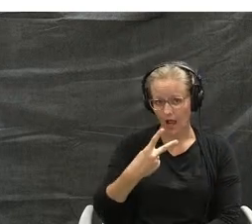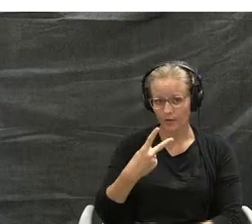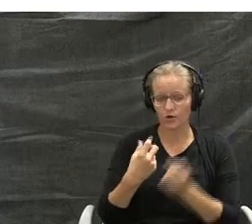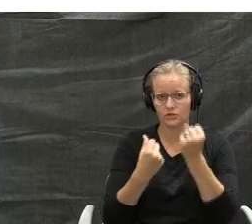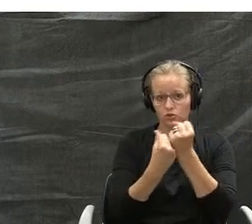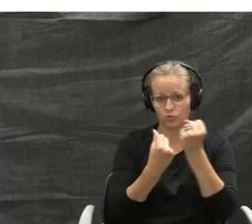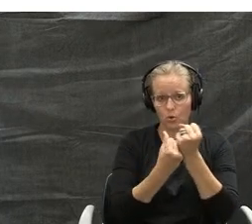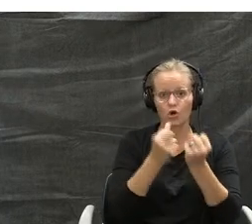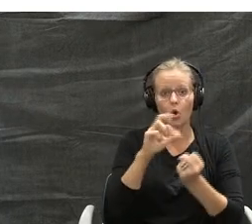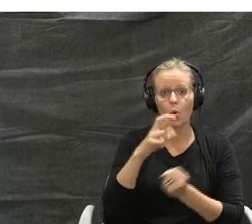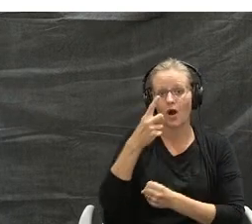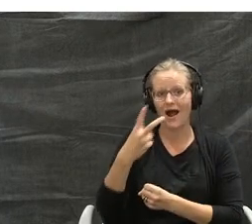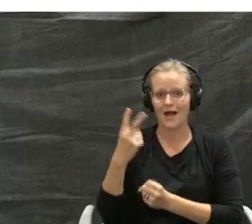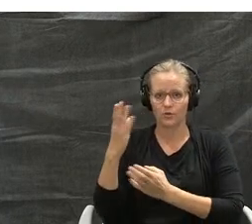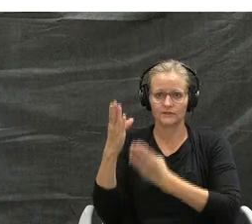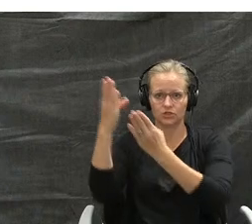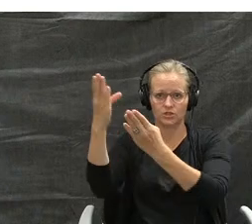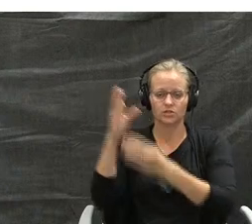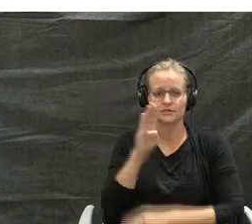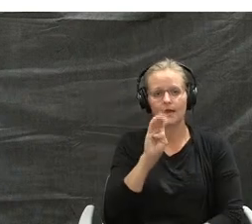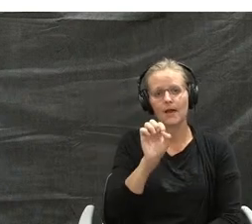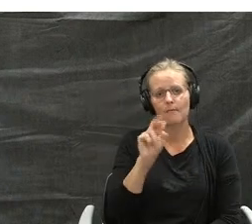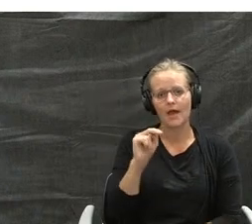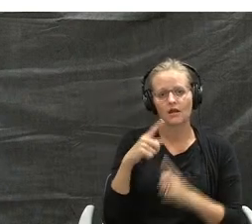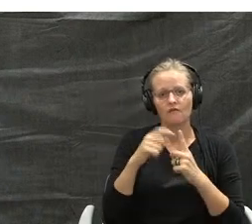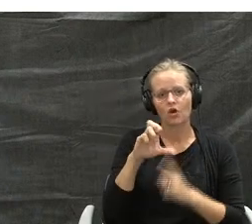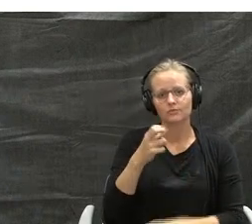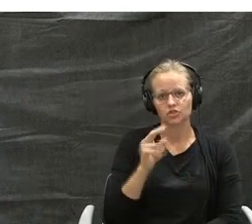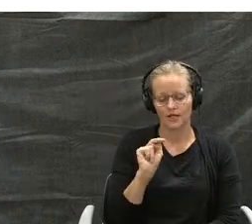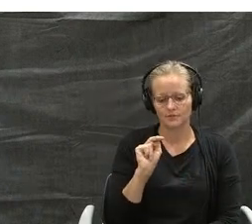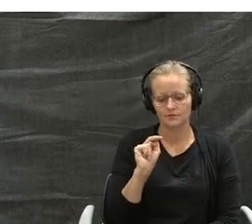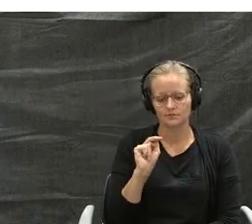Ben Snyder of Chanhassen says we should really focus on ensuring